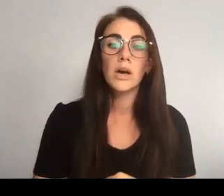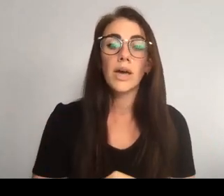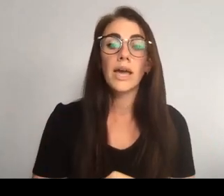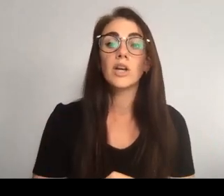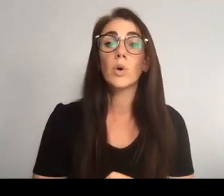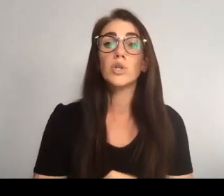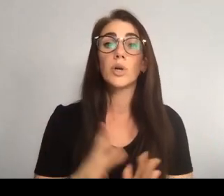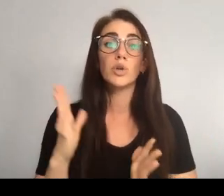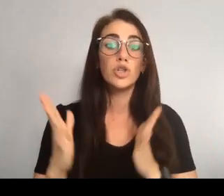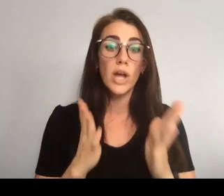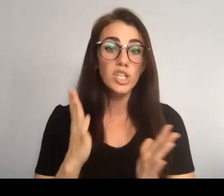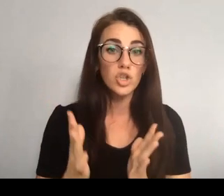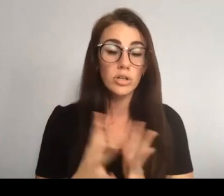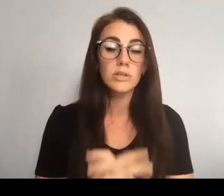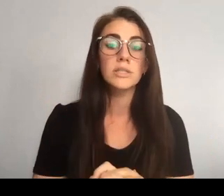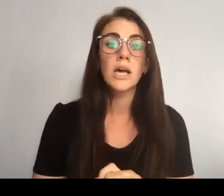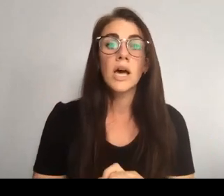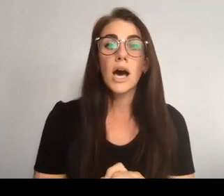Ok they're going to include gestures. So,